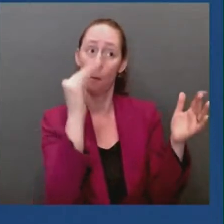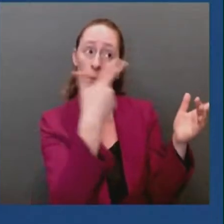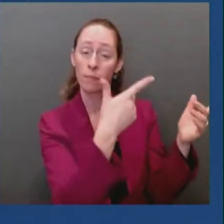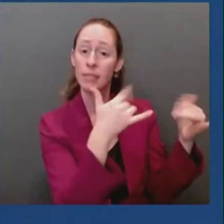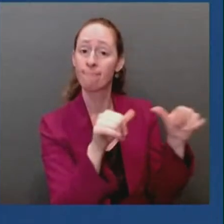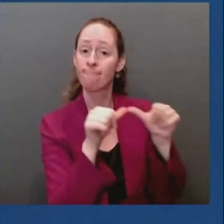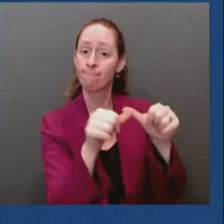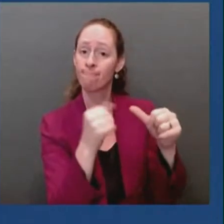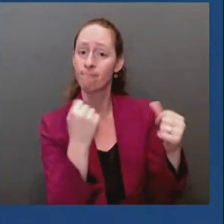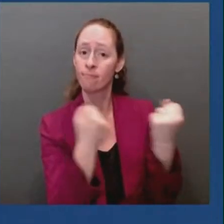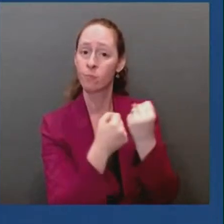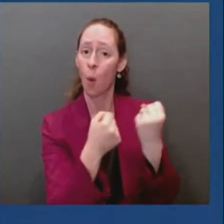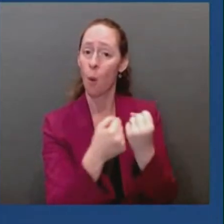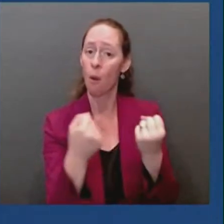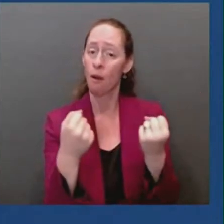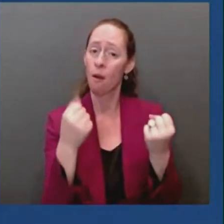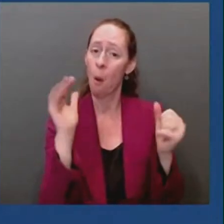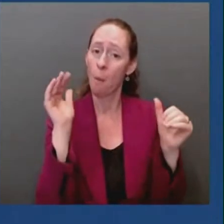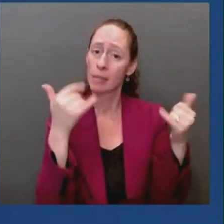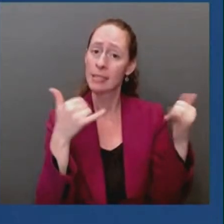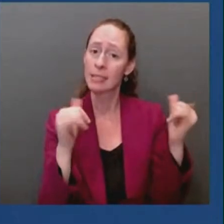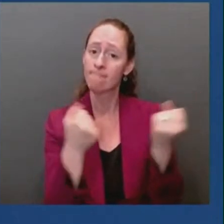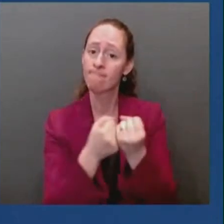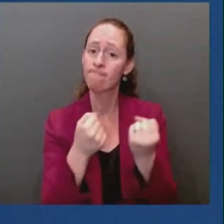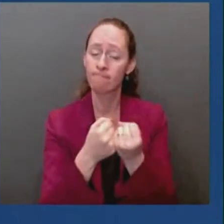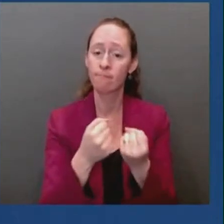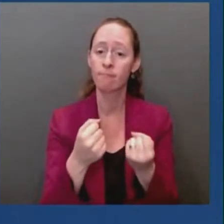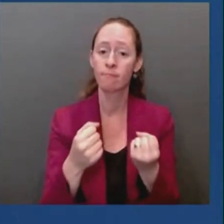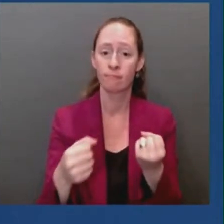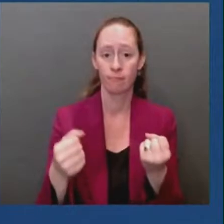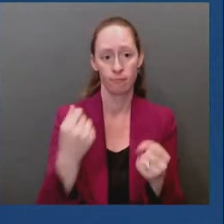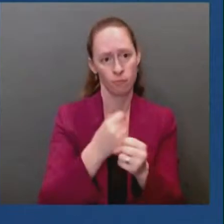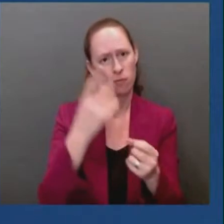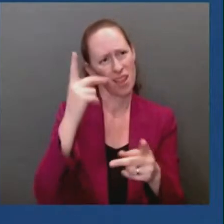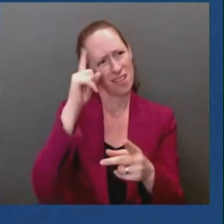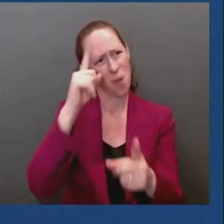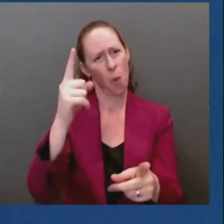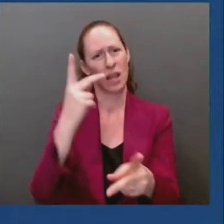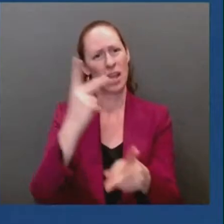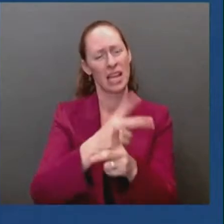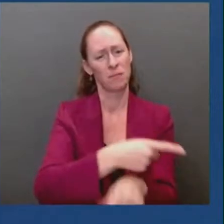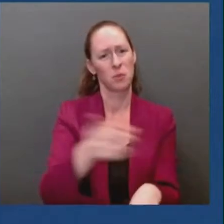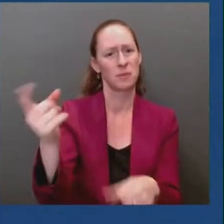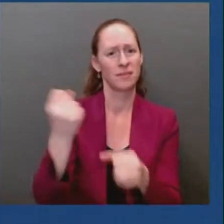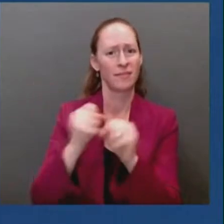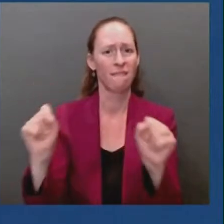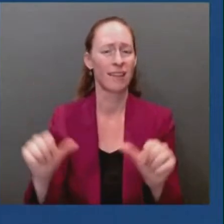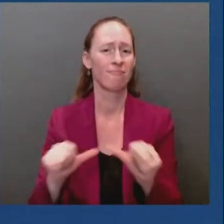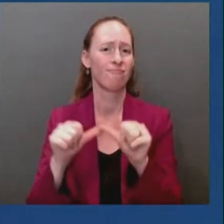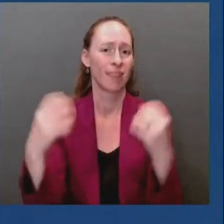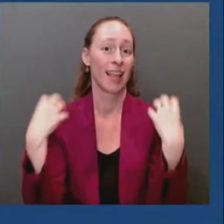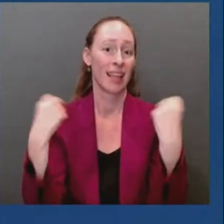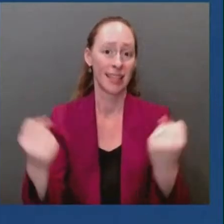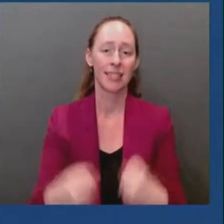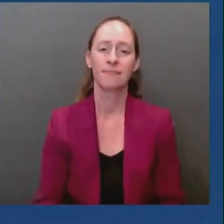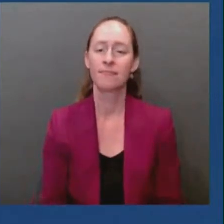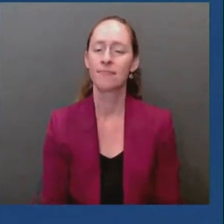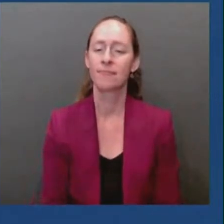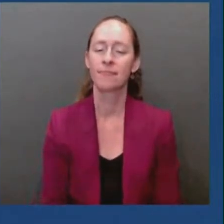MAKE SURE THAT HAPPENS UNTIL THE AMERICAN PEOPLE WE ARE LOOKING AROUND THE CORNER TO WHAT COMES NEXT AND WITH THE HELP OF CONGRESS AND THE RESOURCES THAT THEY HAVE PROVIDED IN THE PAST AND